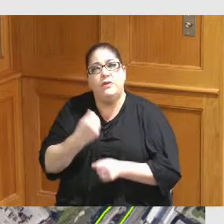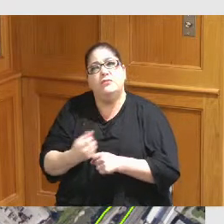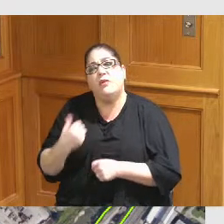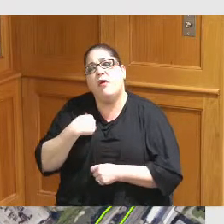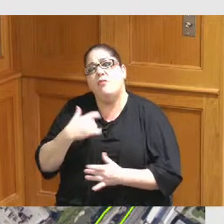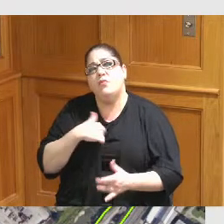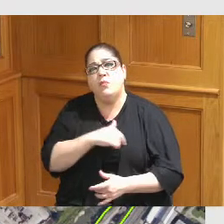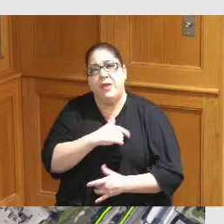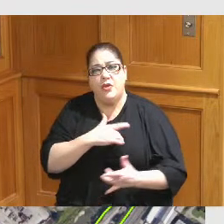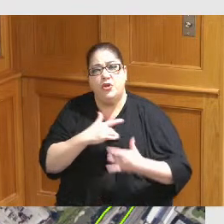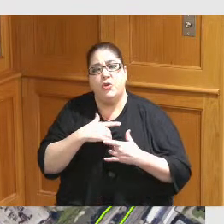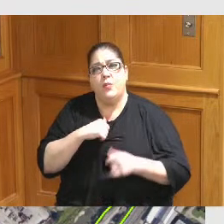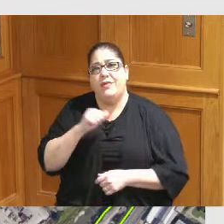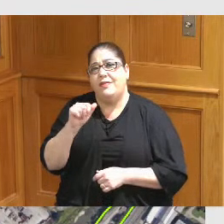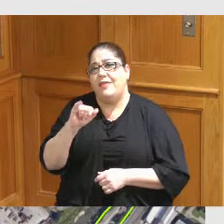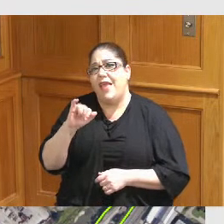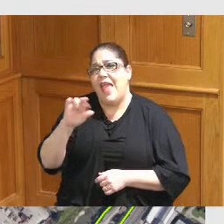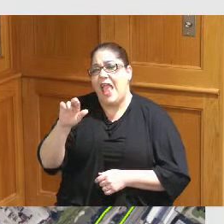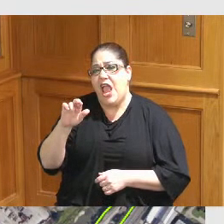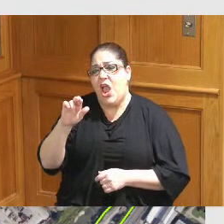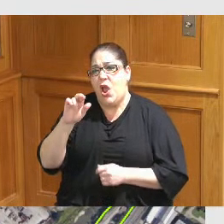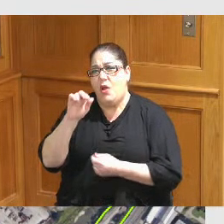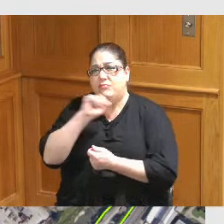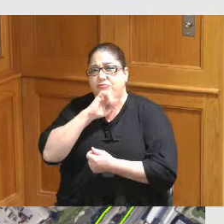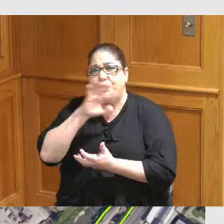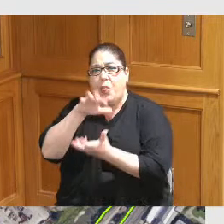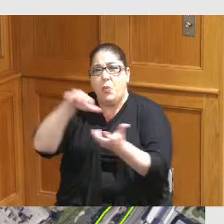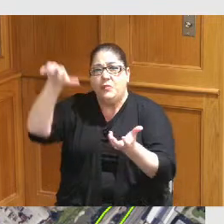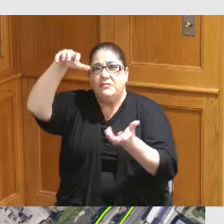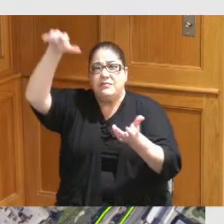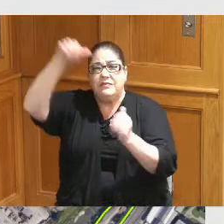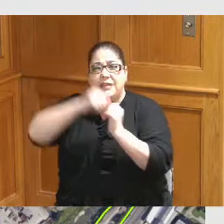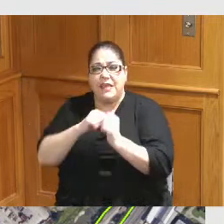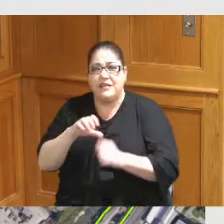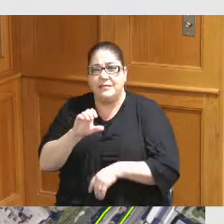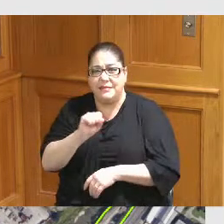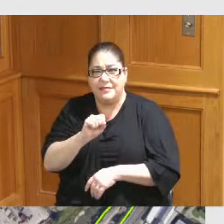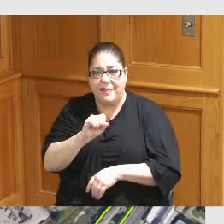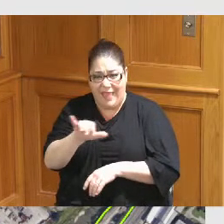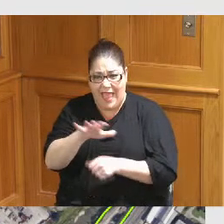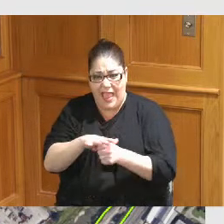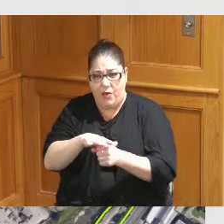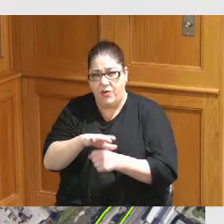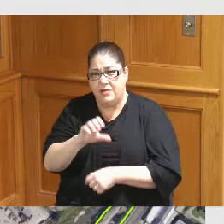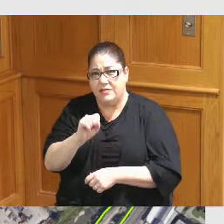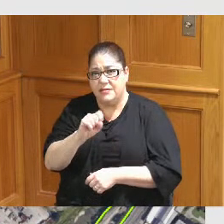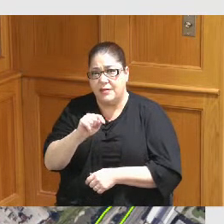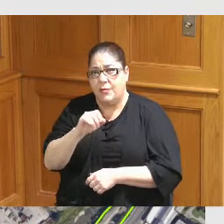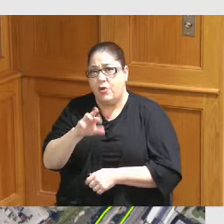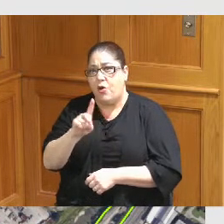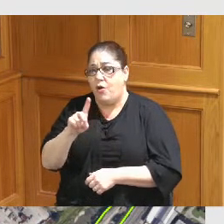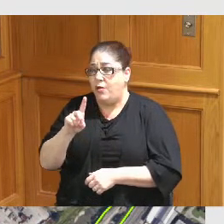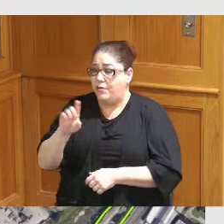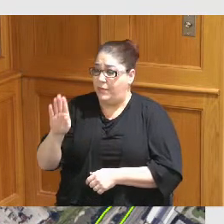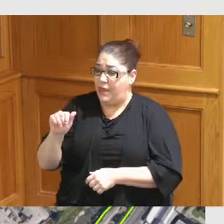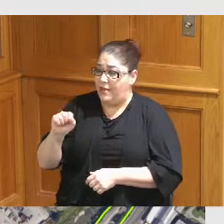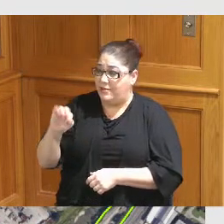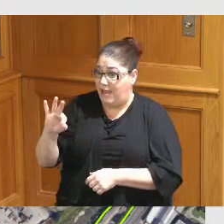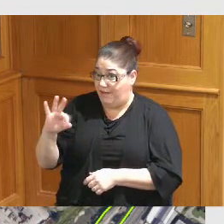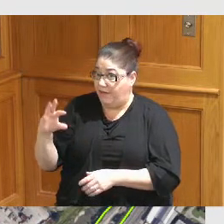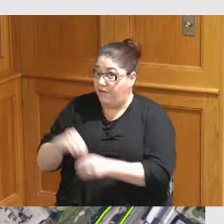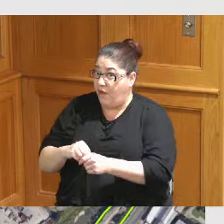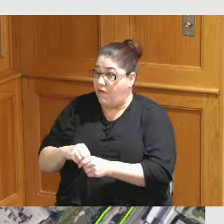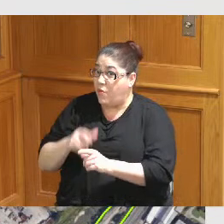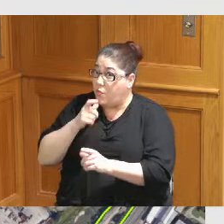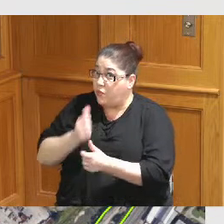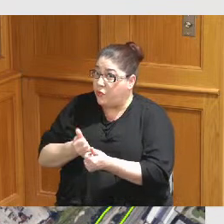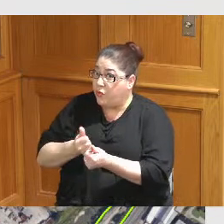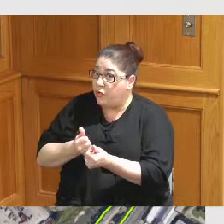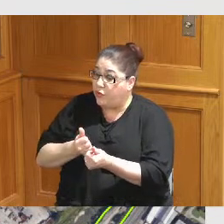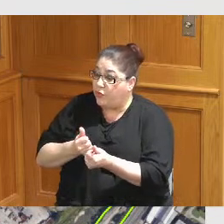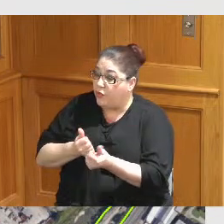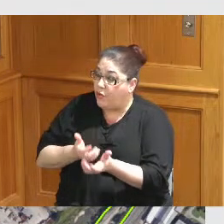air pollutants in St. Bernard I don't know if BASF was the one of the industries that